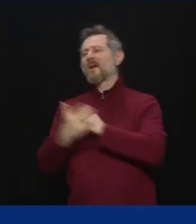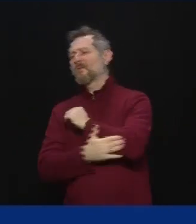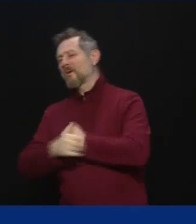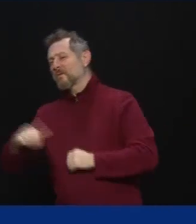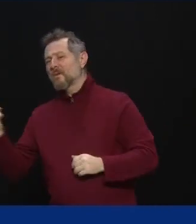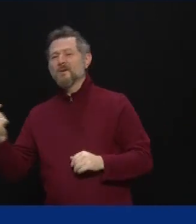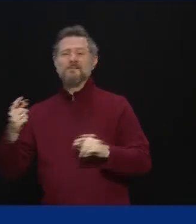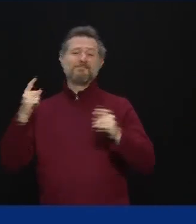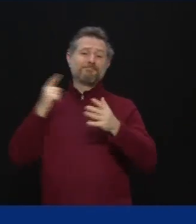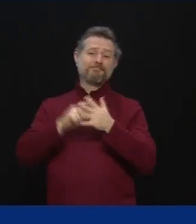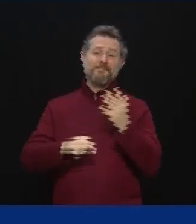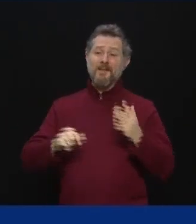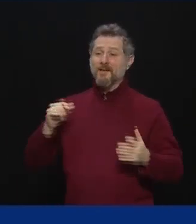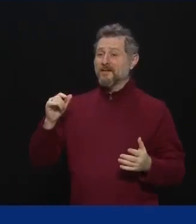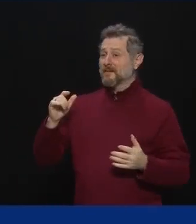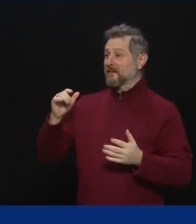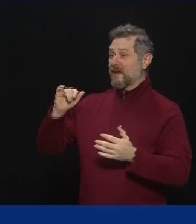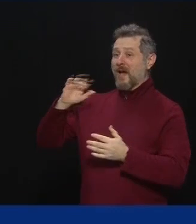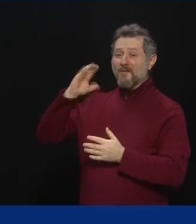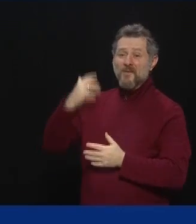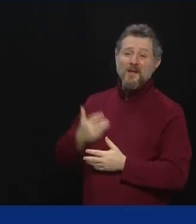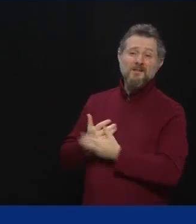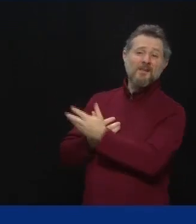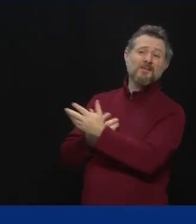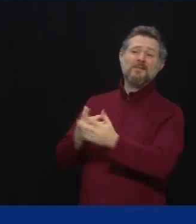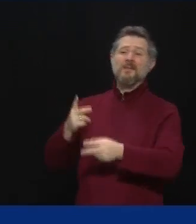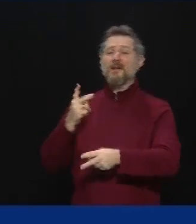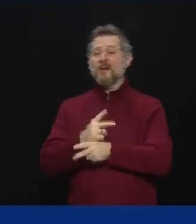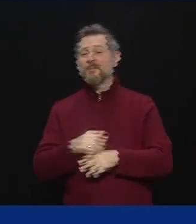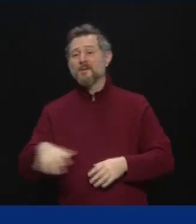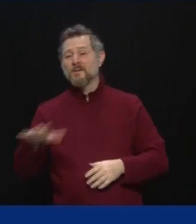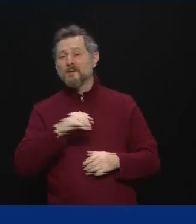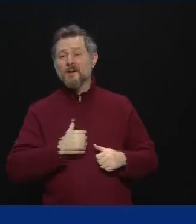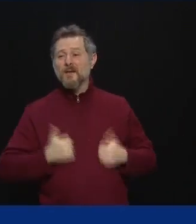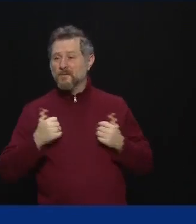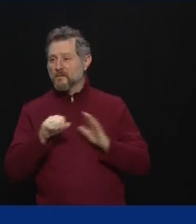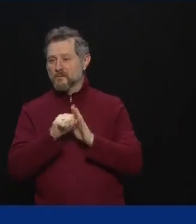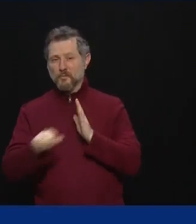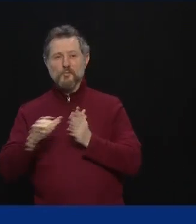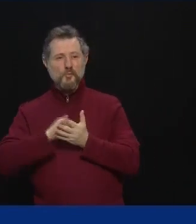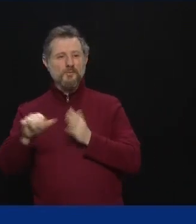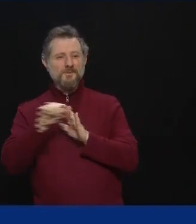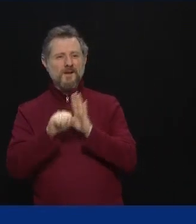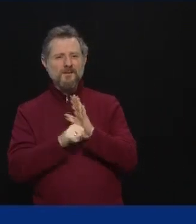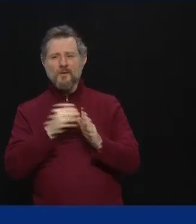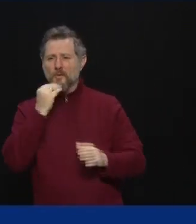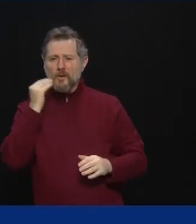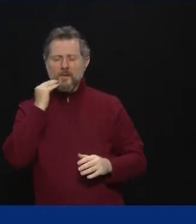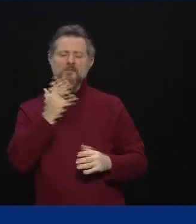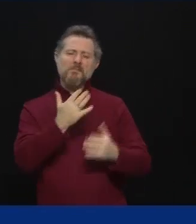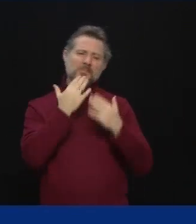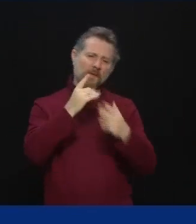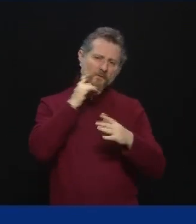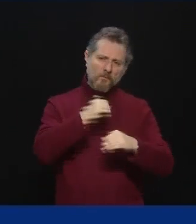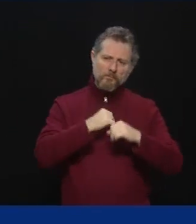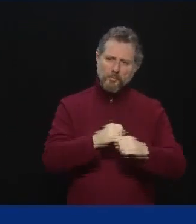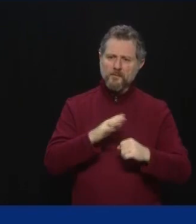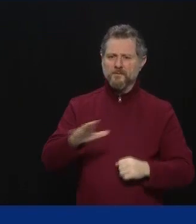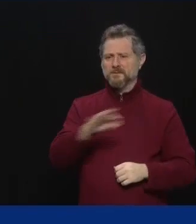I JUST THANK THEM AND SAY WHETHER IT'S A HURRICANE, FLOODING, GOING OVERSEAS TO DEFEND OUR FREEDOMS IN AFGHANISTAN OR JUST KEEPING